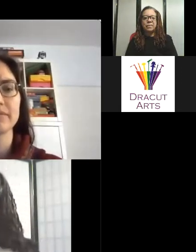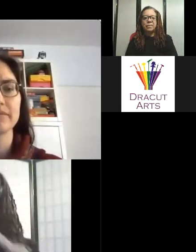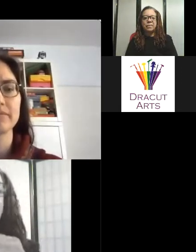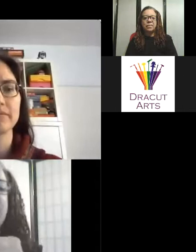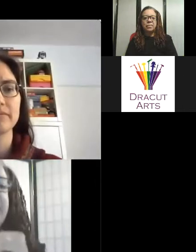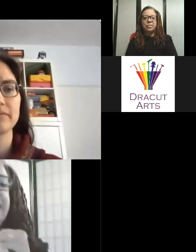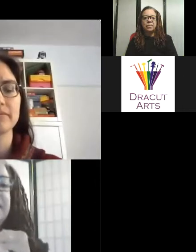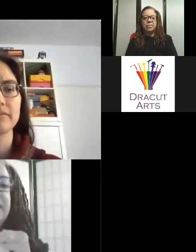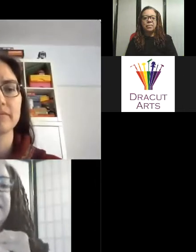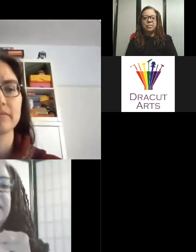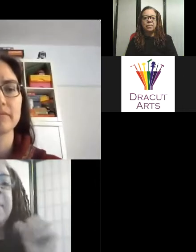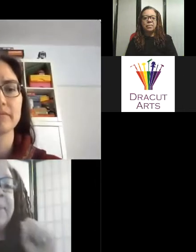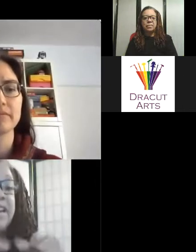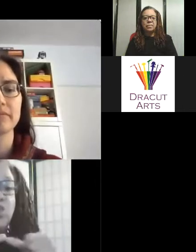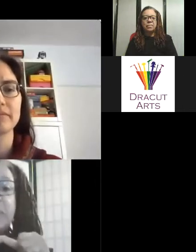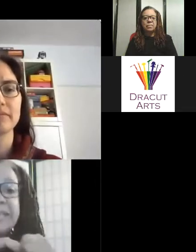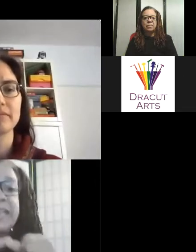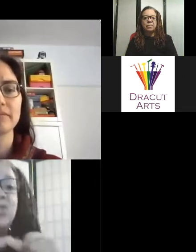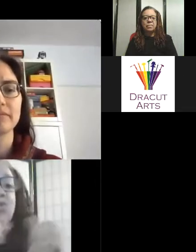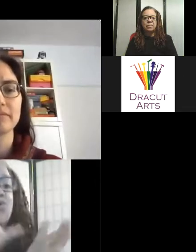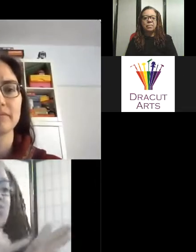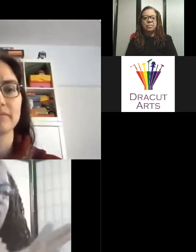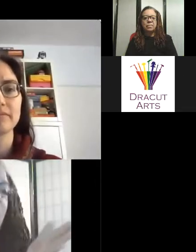as you continued drawing, was it difficult not to